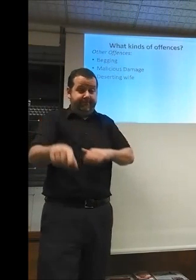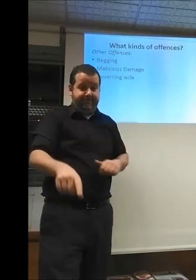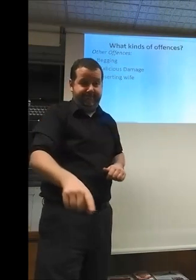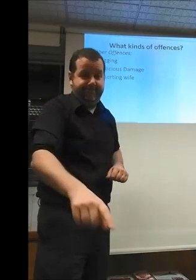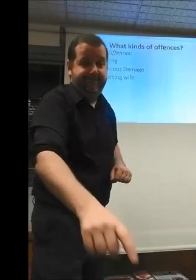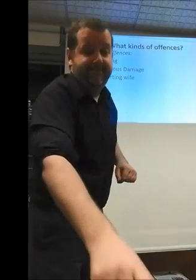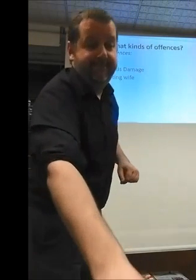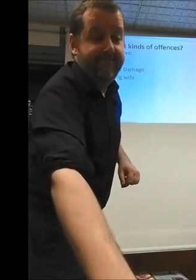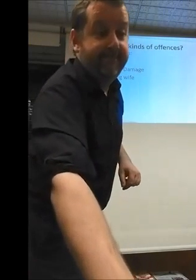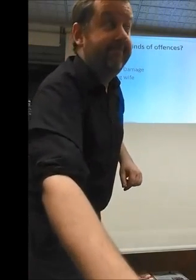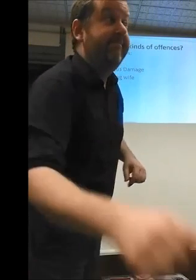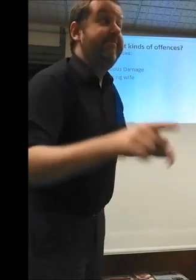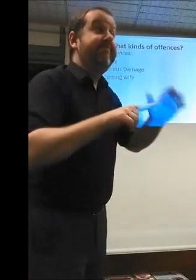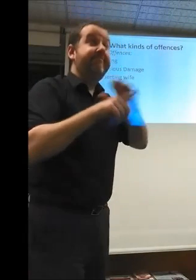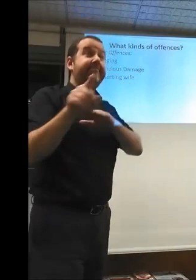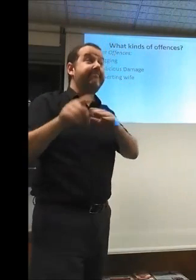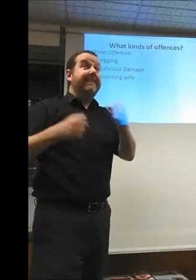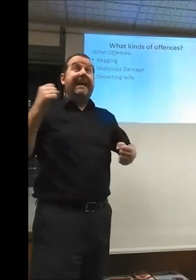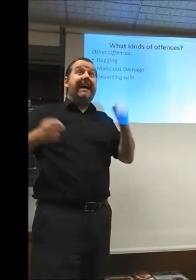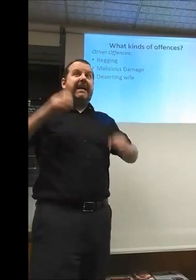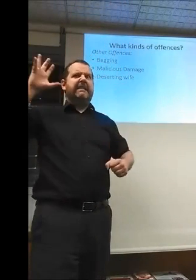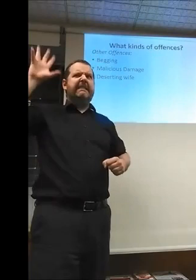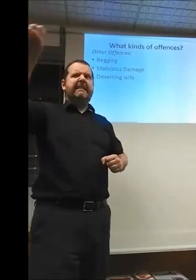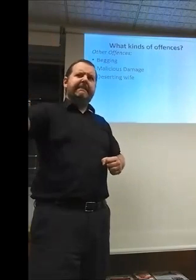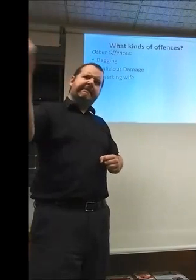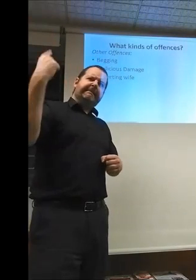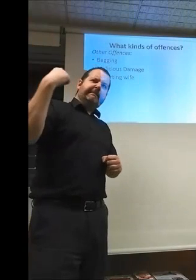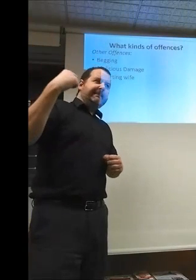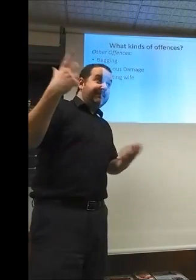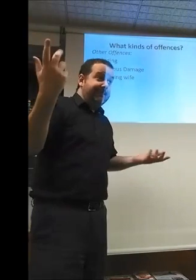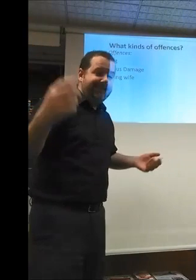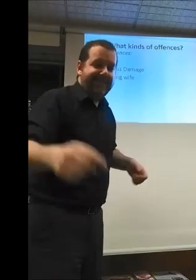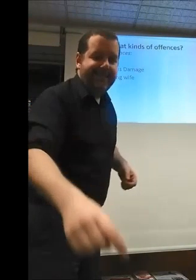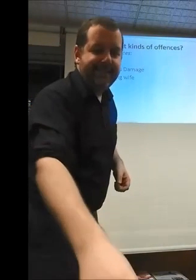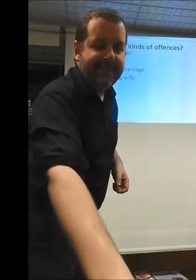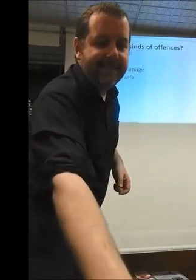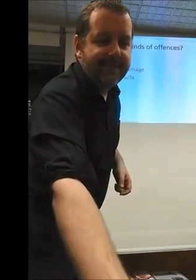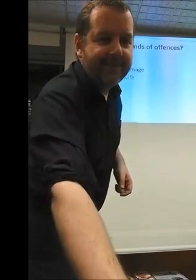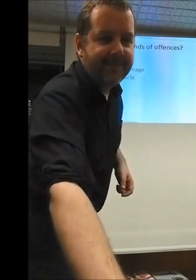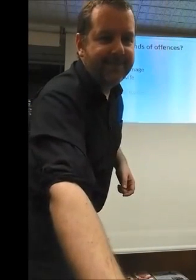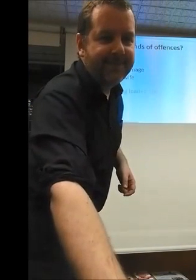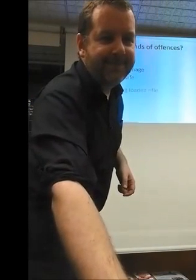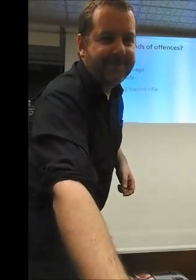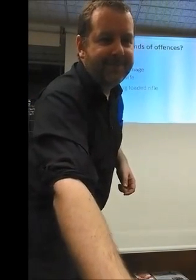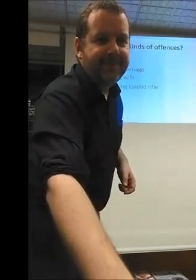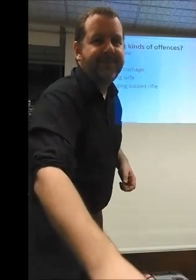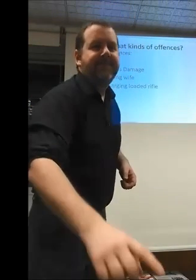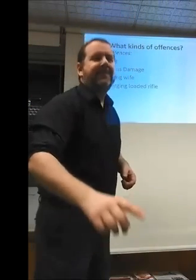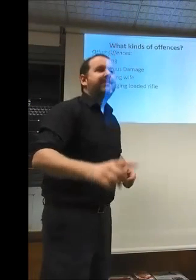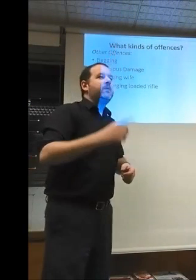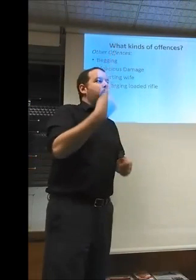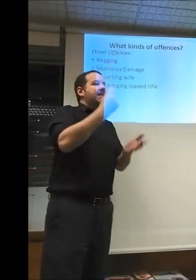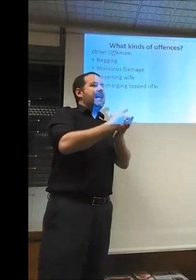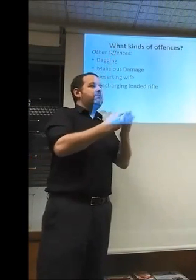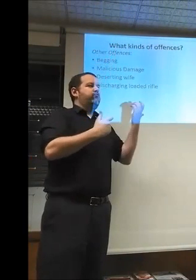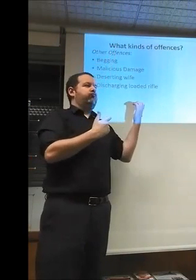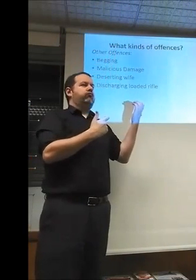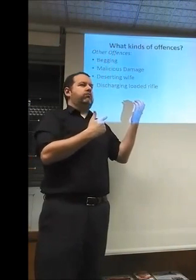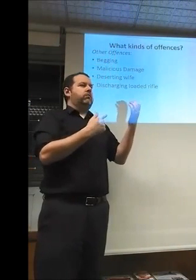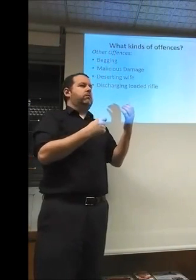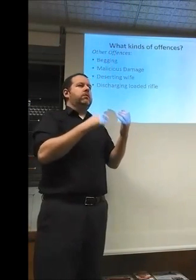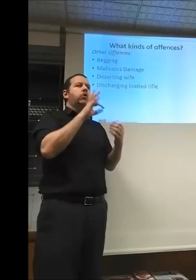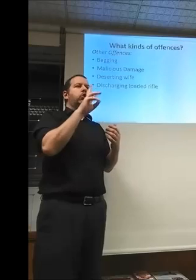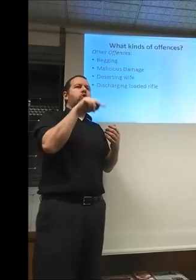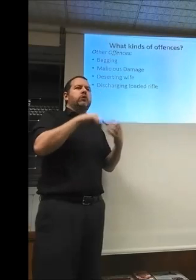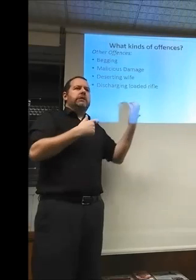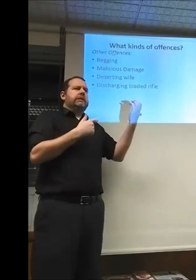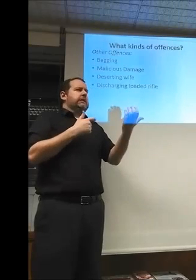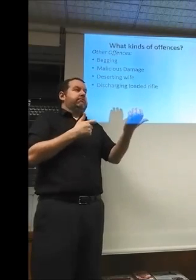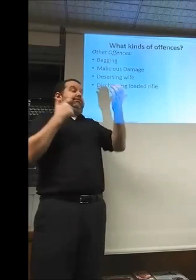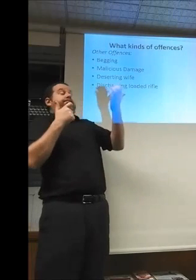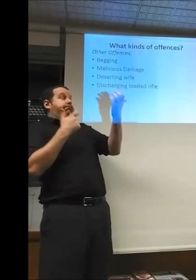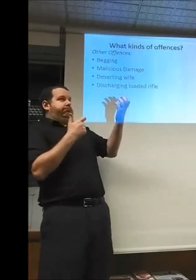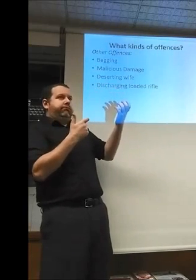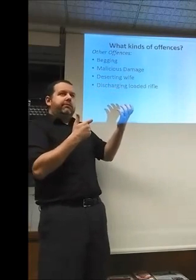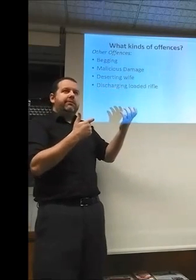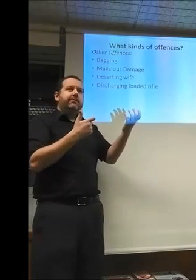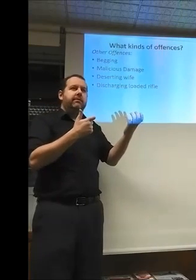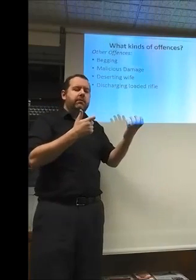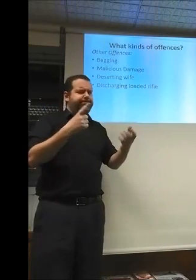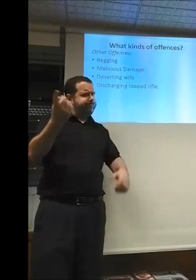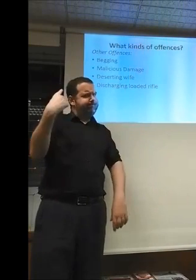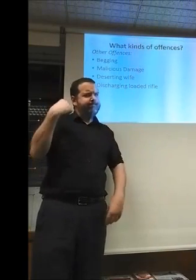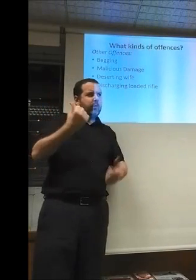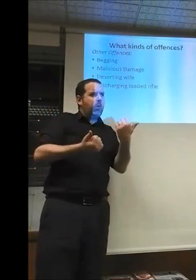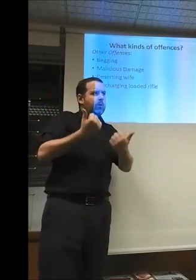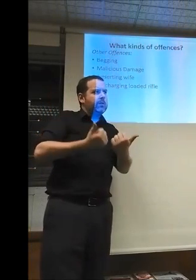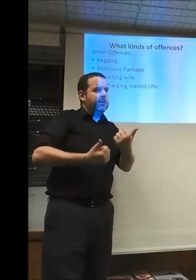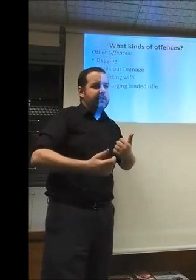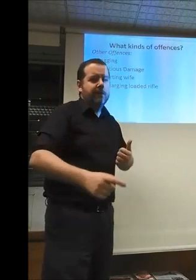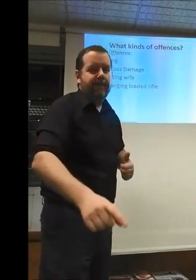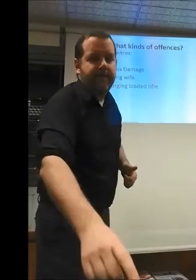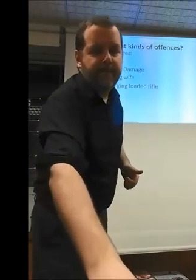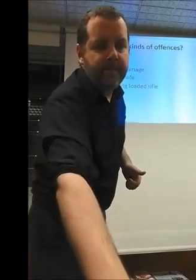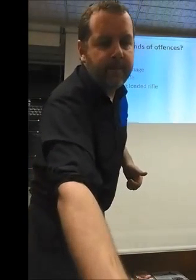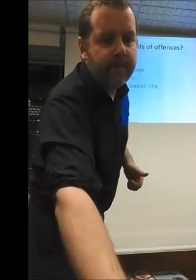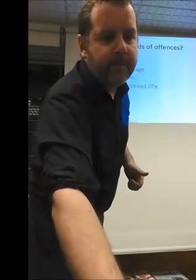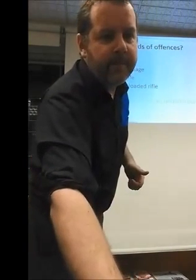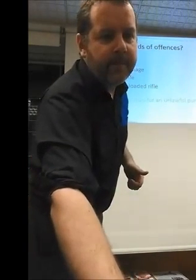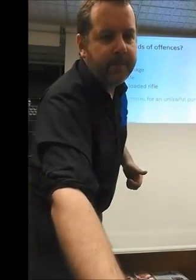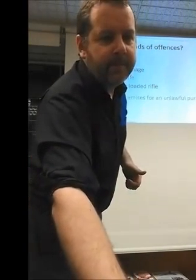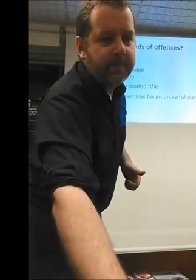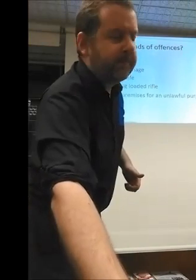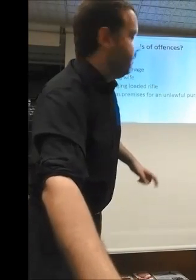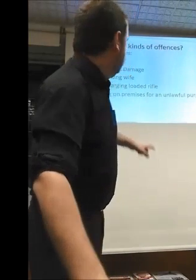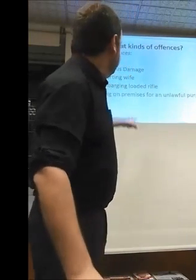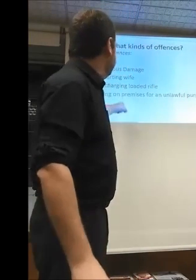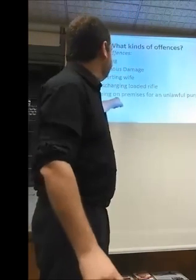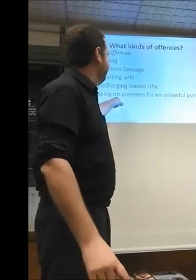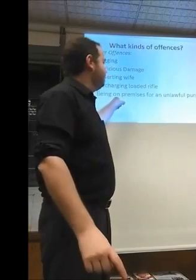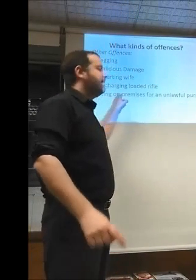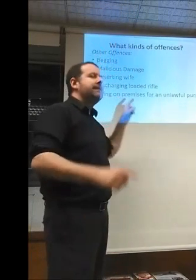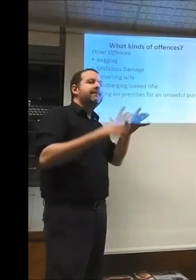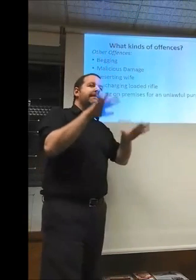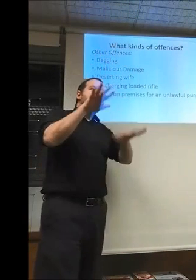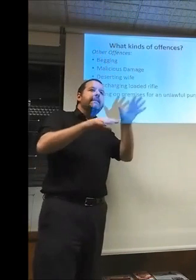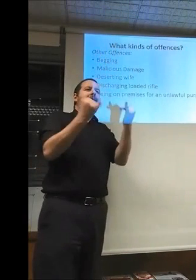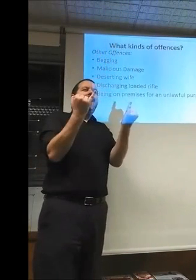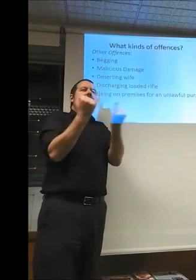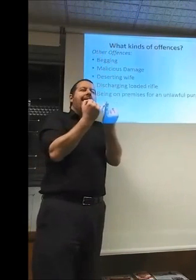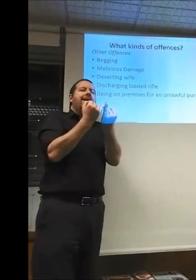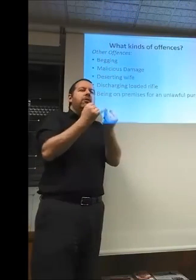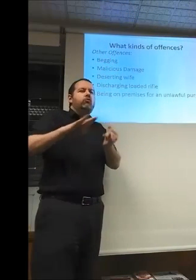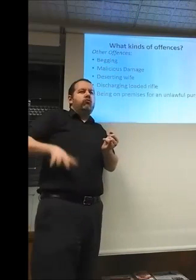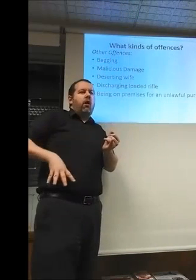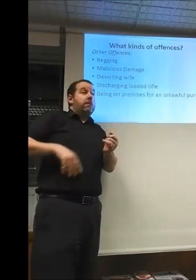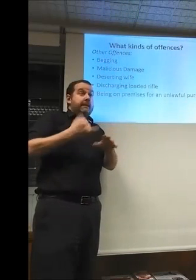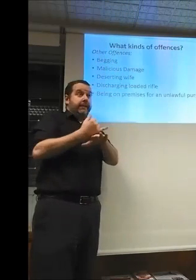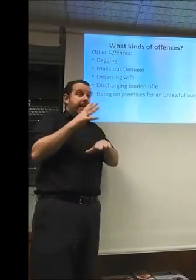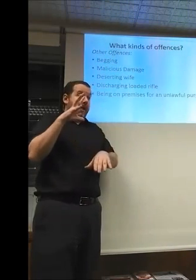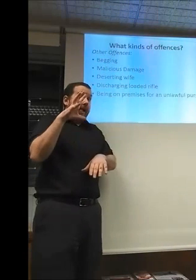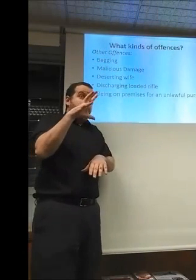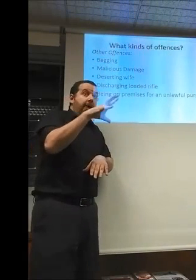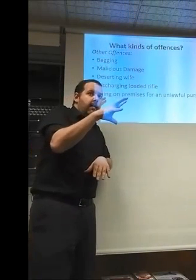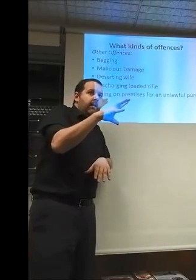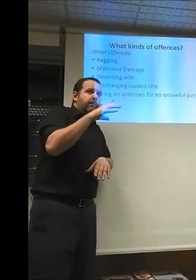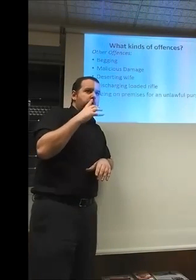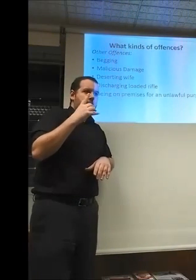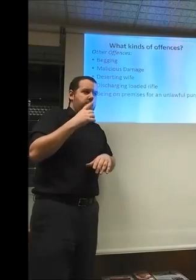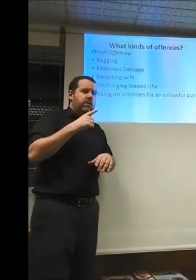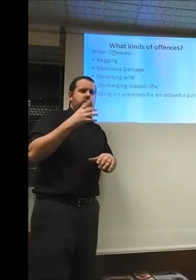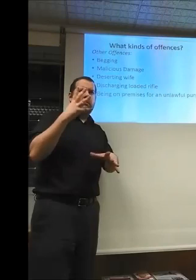I mean, what would happen in the Deaf person was in court without an interpreter and couldn’t